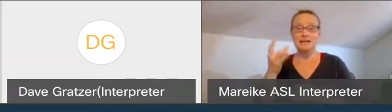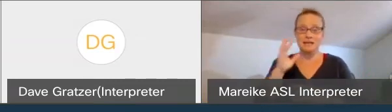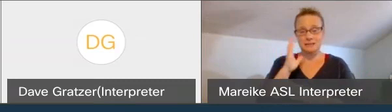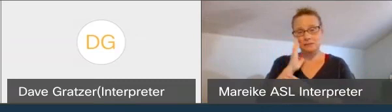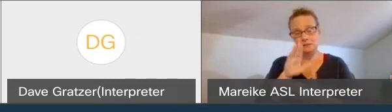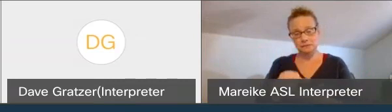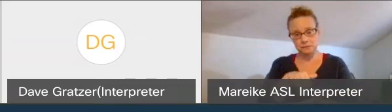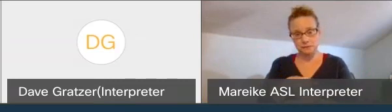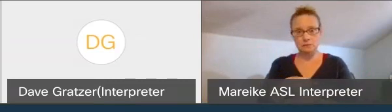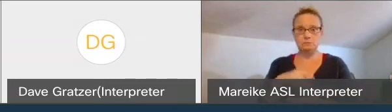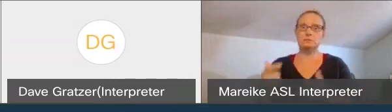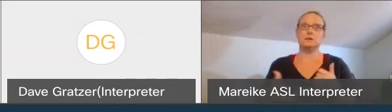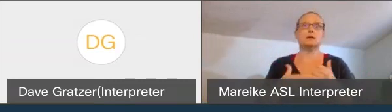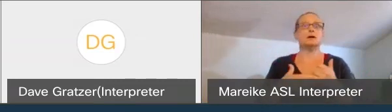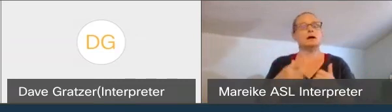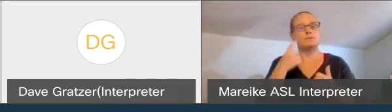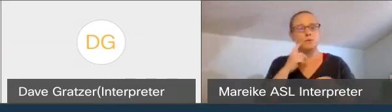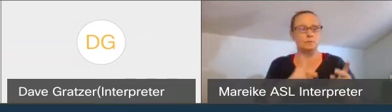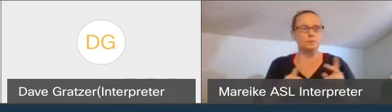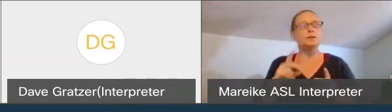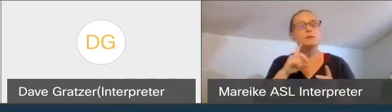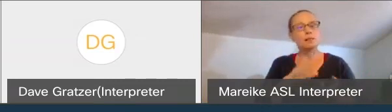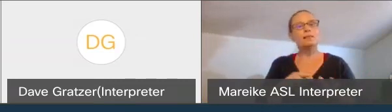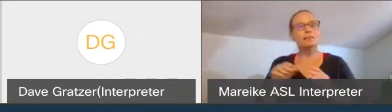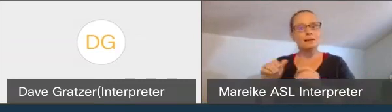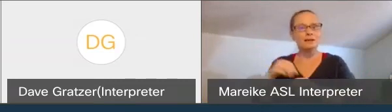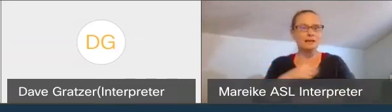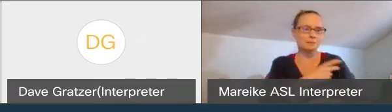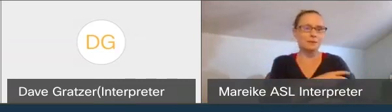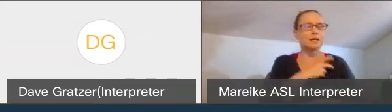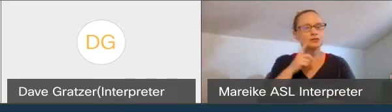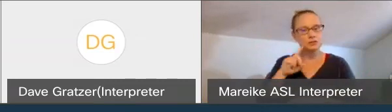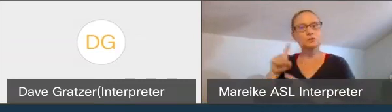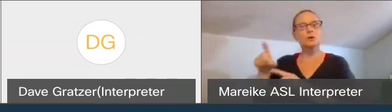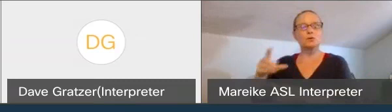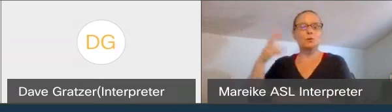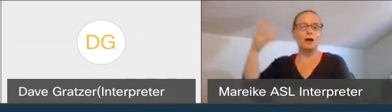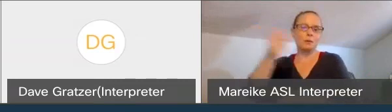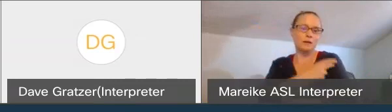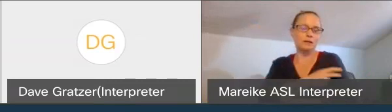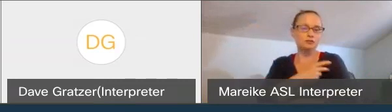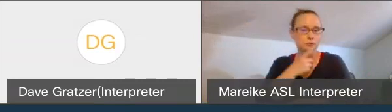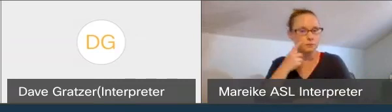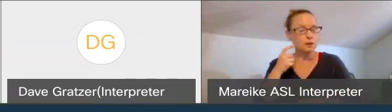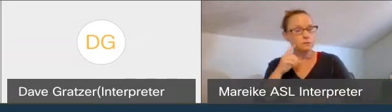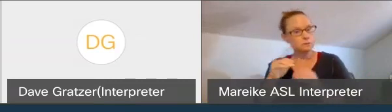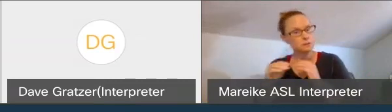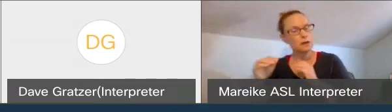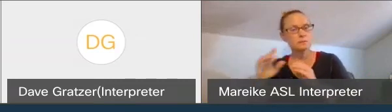This is huge in helping individuals come out of their inpatient treatment to intensive outpatient, because a stable place to stay is important. We find that if somebody is worrying